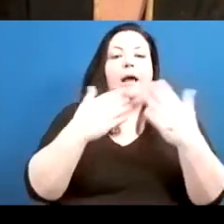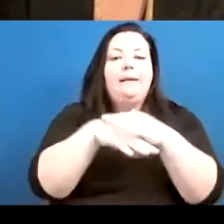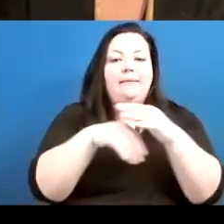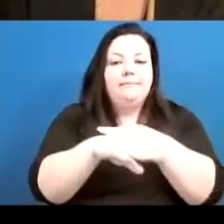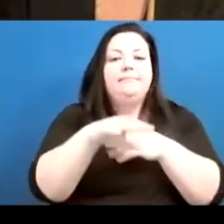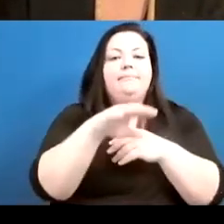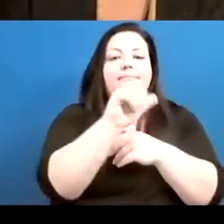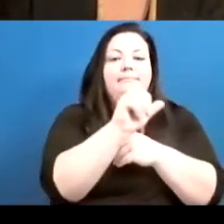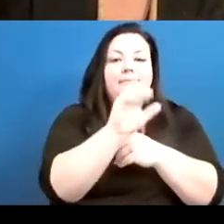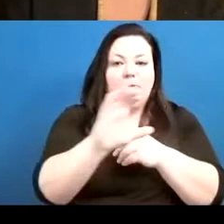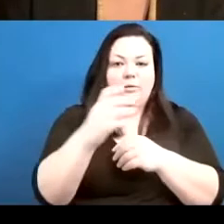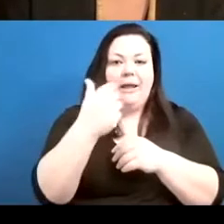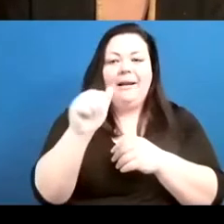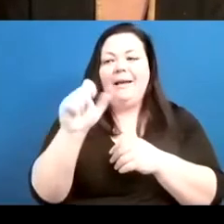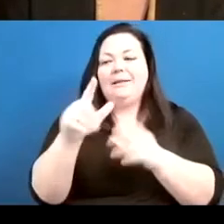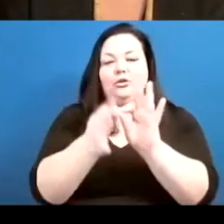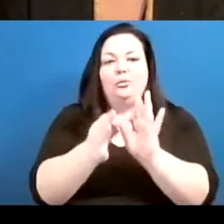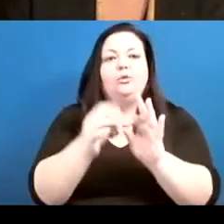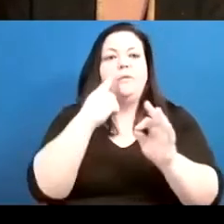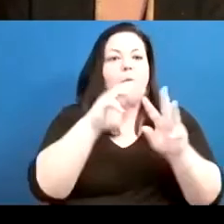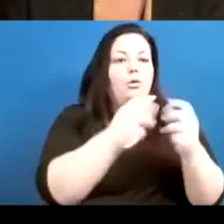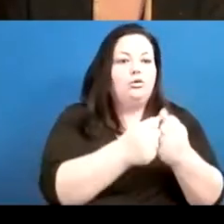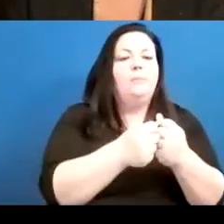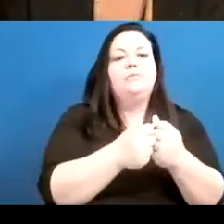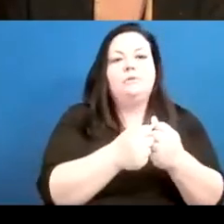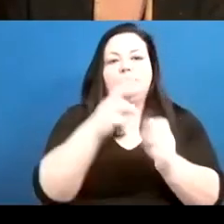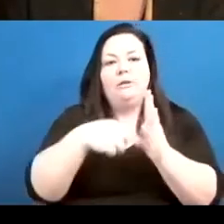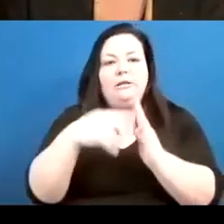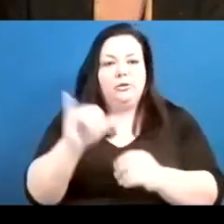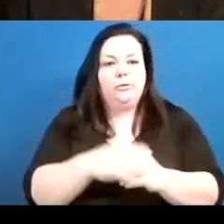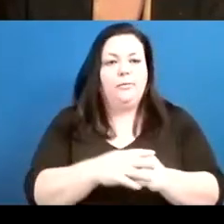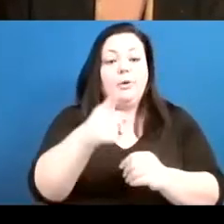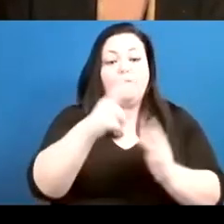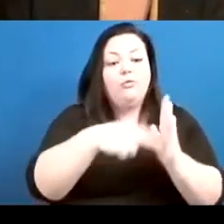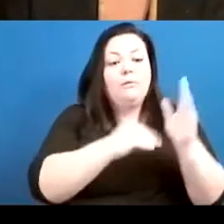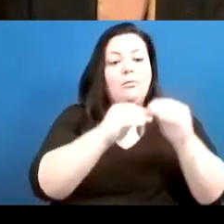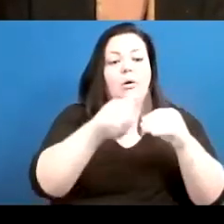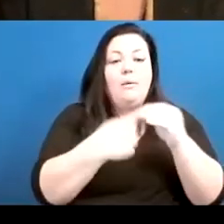and ASL interpretation at workshops and readings as well. So you can read more about what we're doing to increase accessibility of the